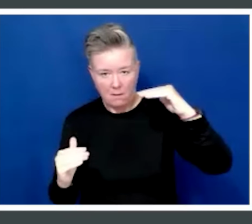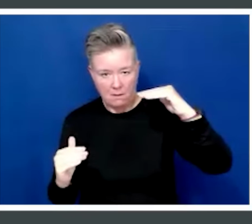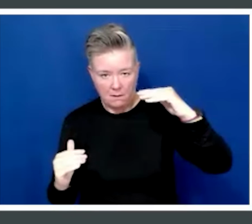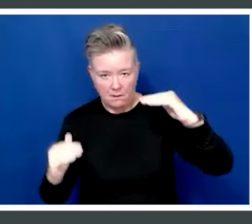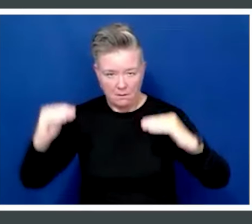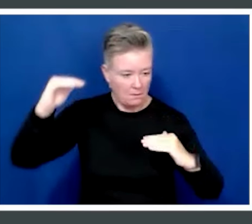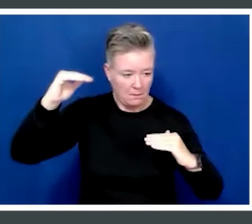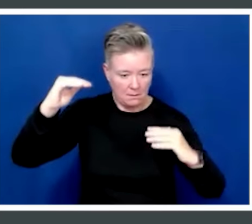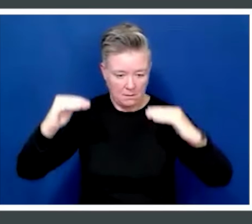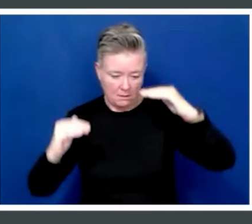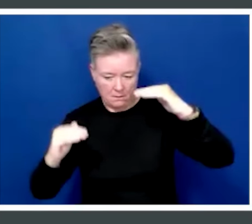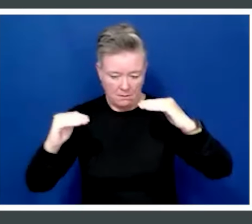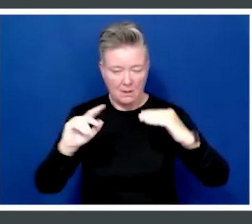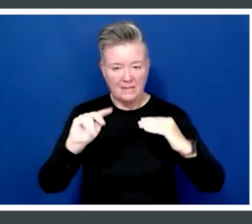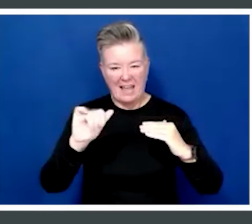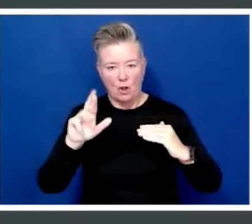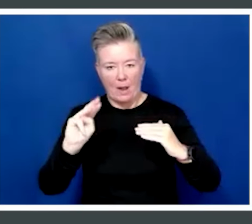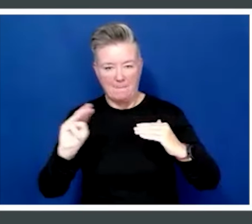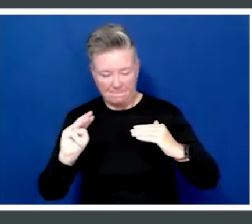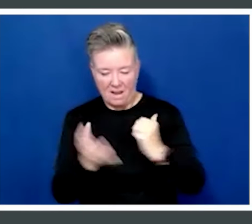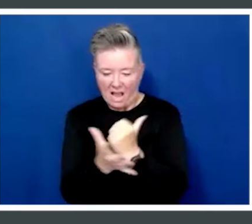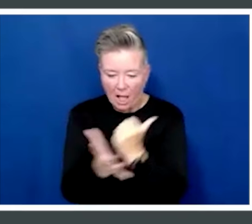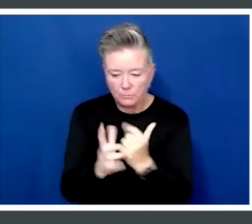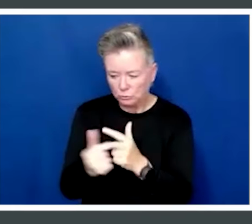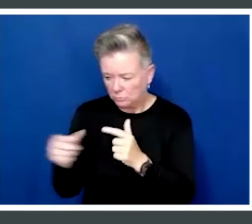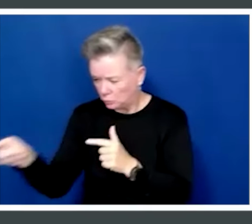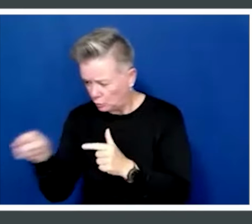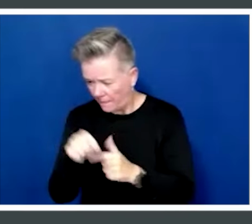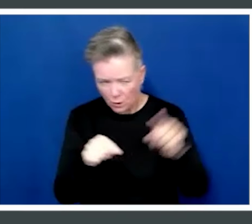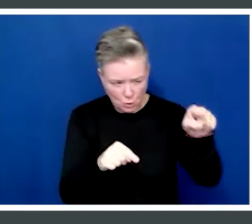Camp Consultant Tyler Merren supervises as campers adjust their positions. The platform leans one